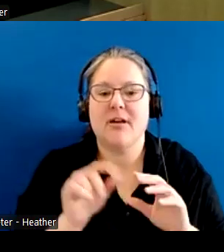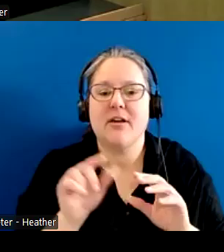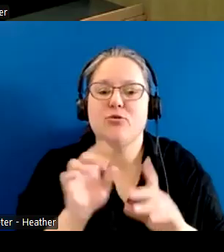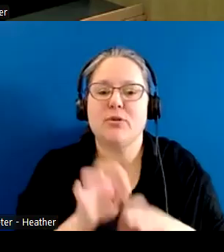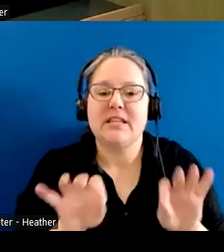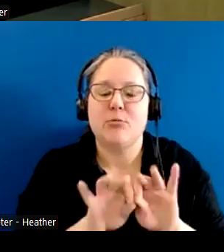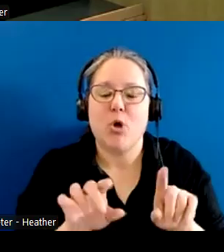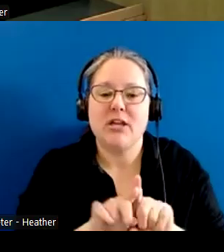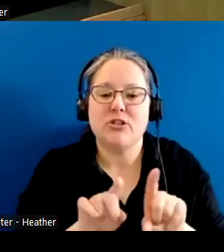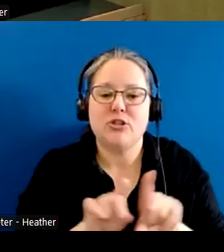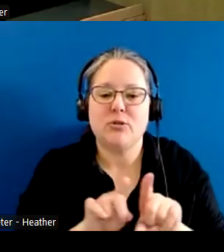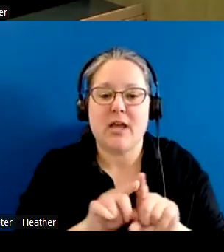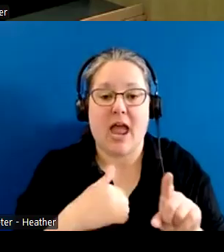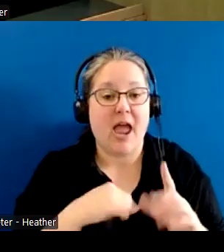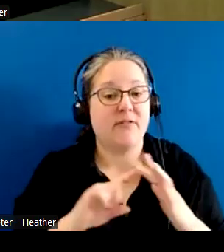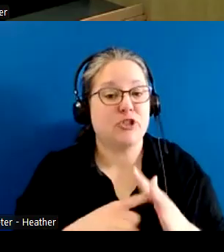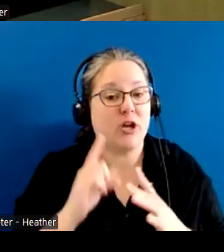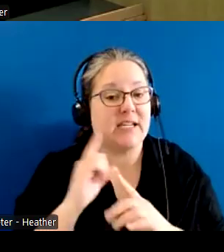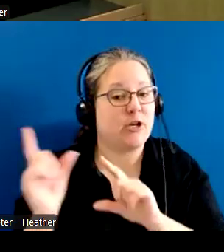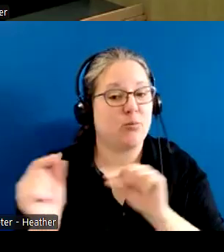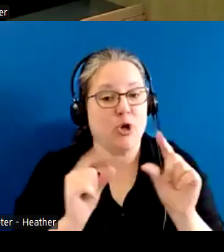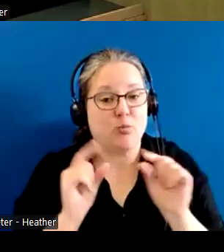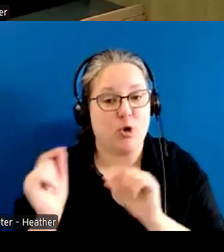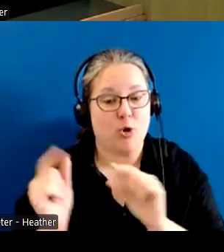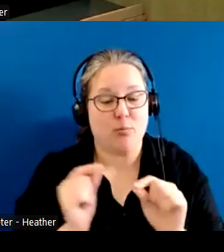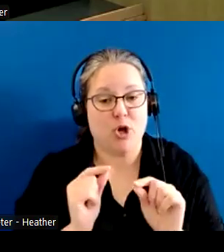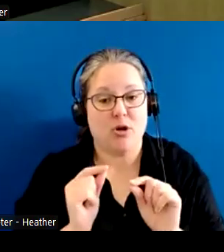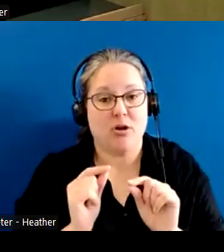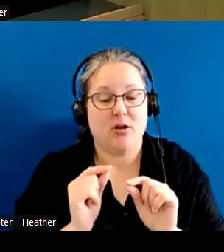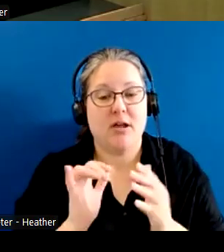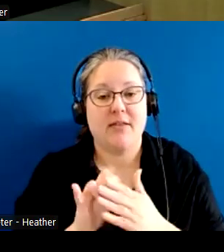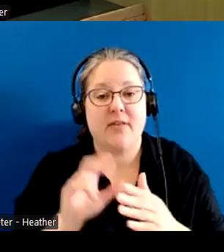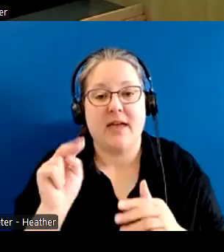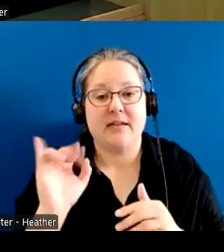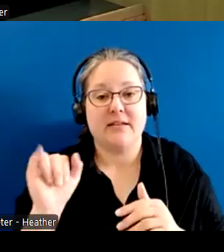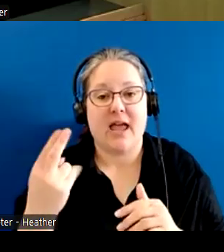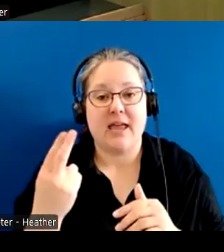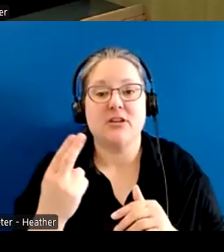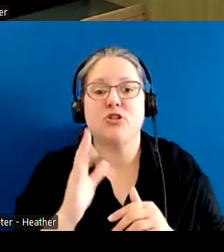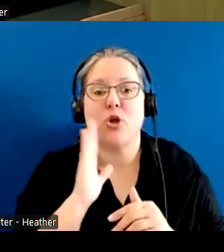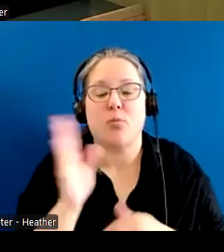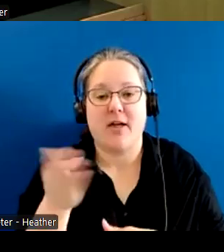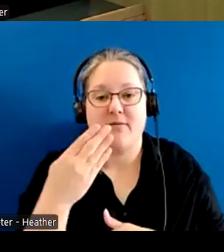this is important too. I've started to hear some rumors that he that the NIH will actually flag if